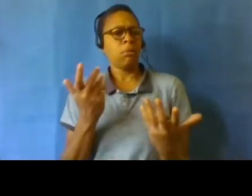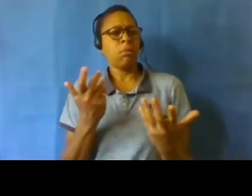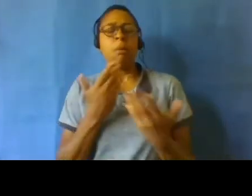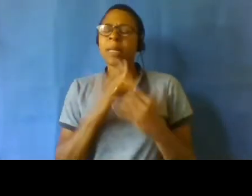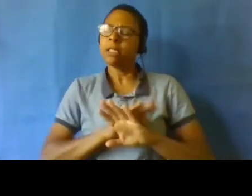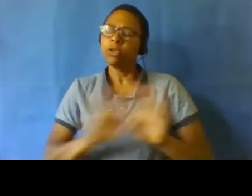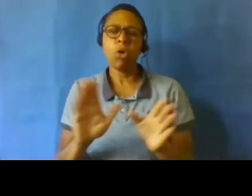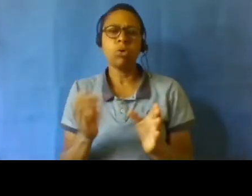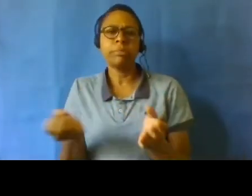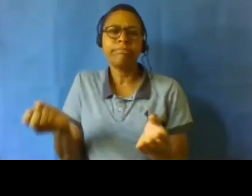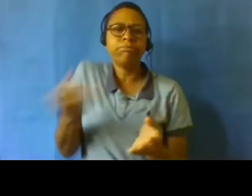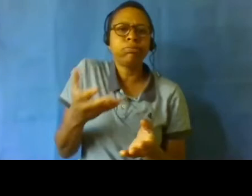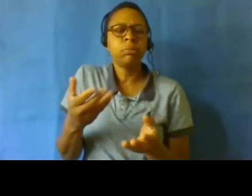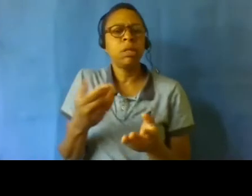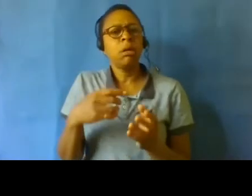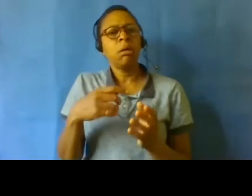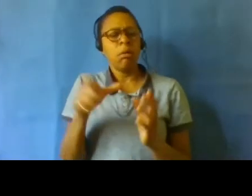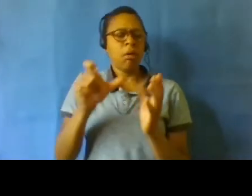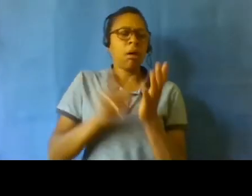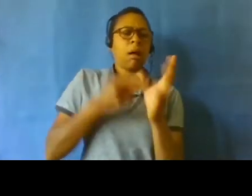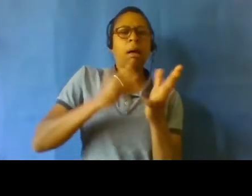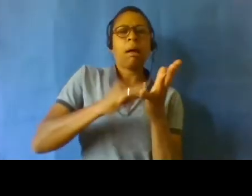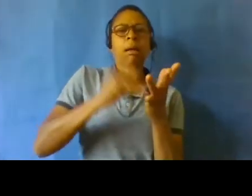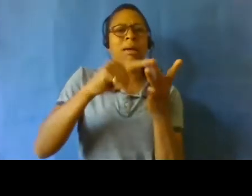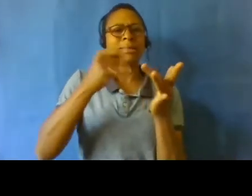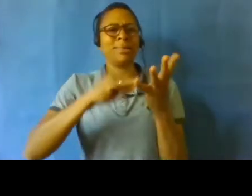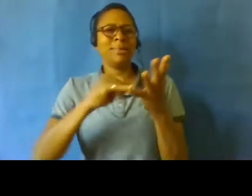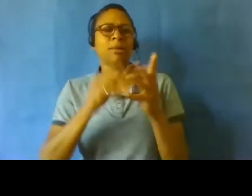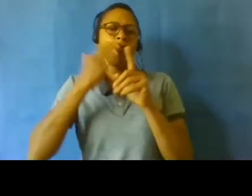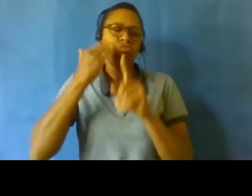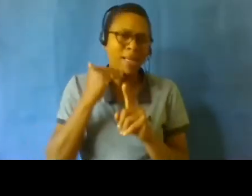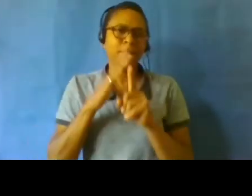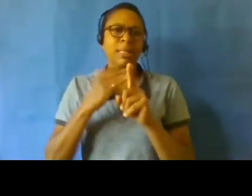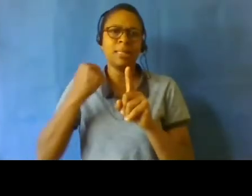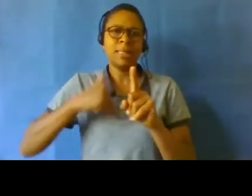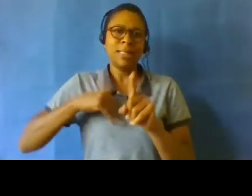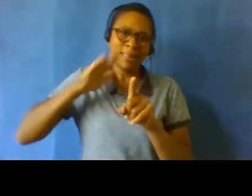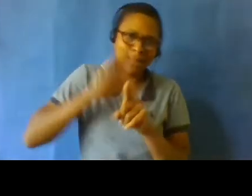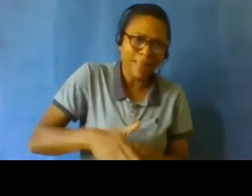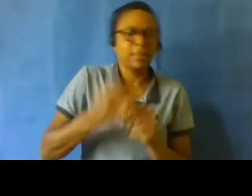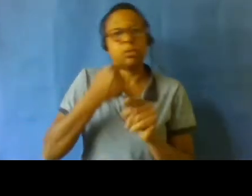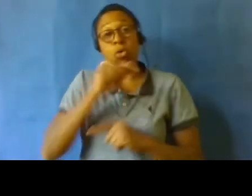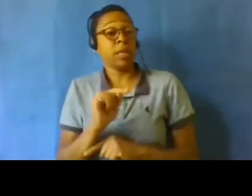transphobic queer phobic racist sexist or ablest comments before commenting on